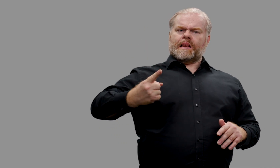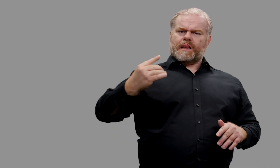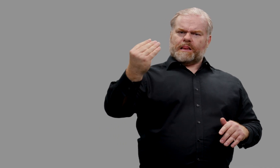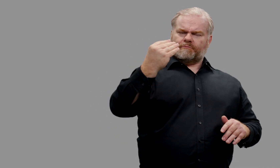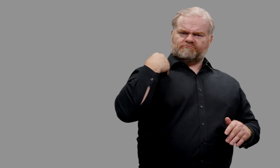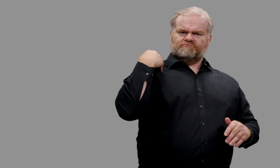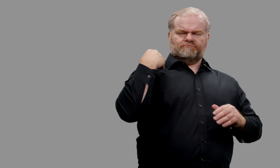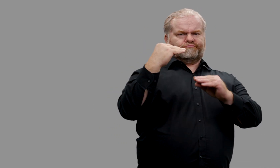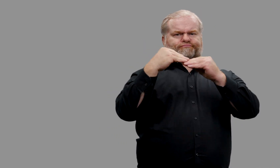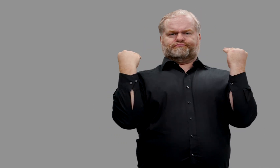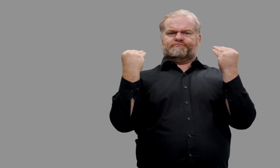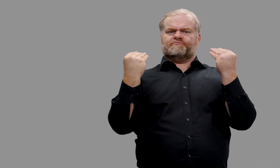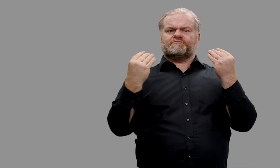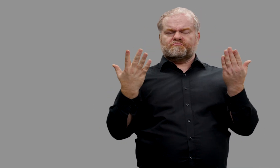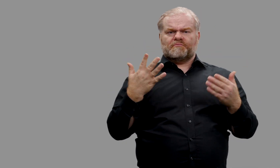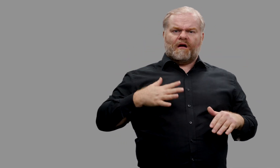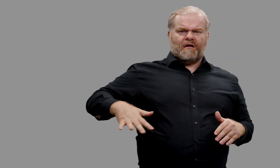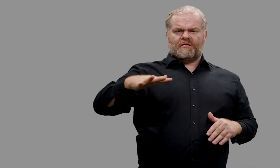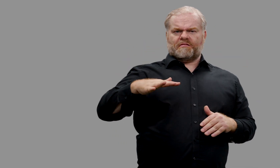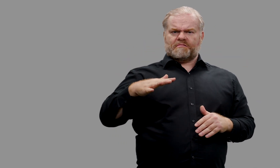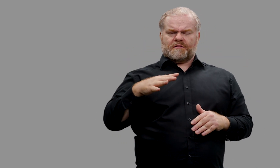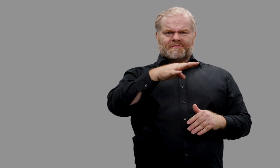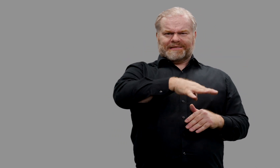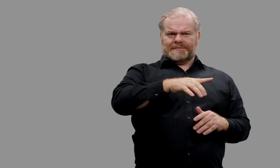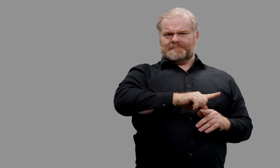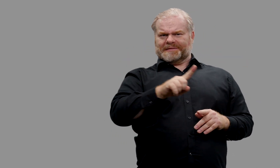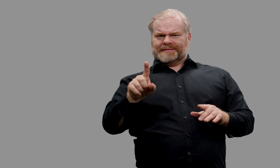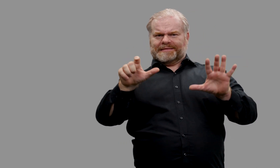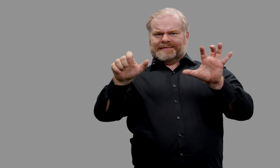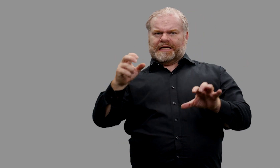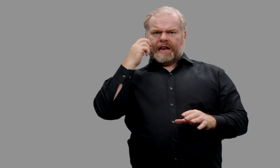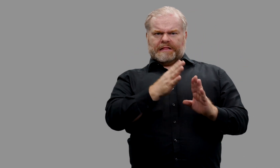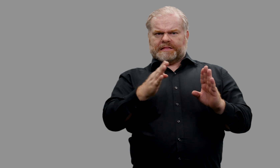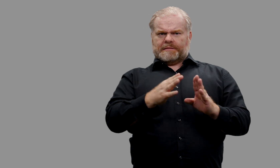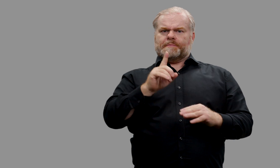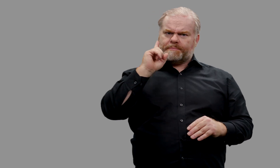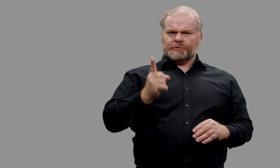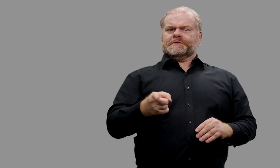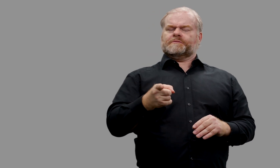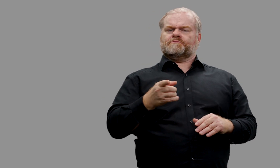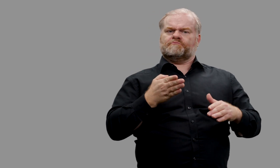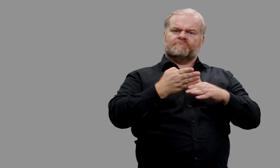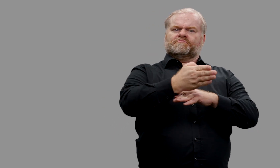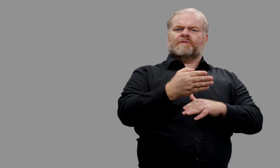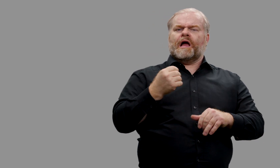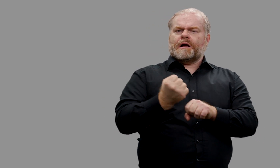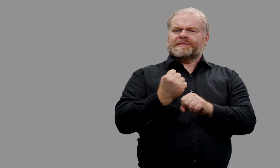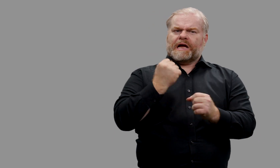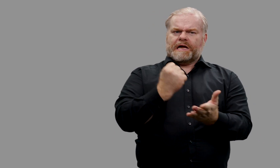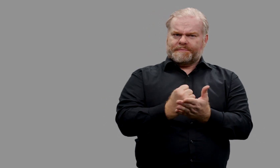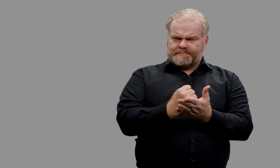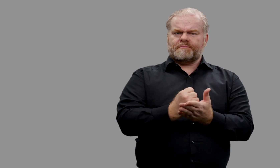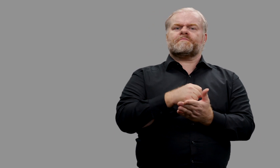that everyone between the ages of 14 and 60 had to go to the employment office